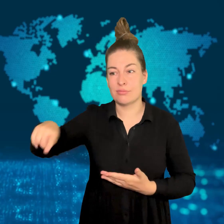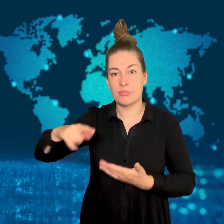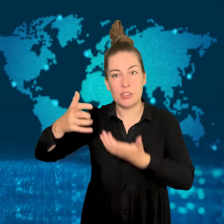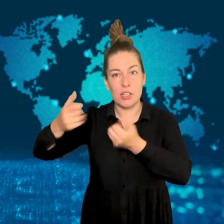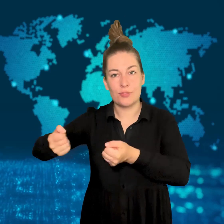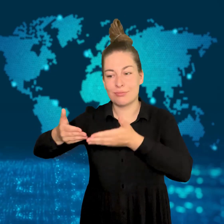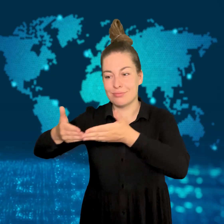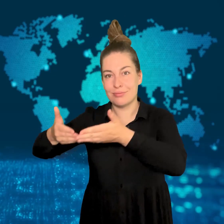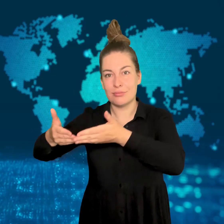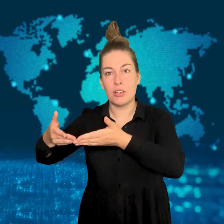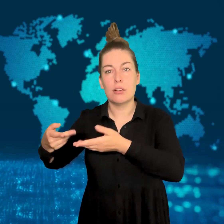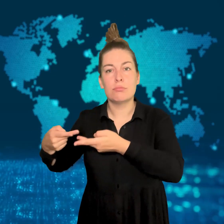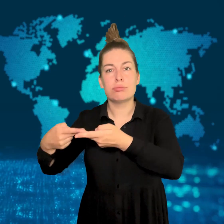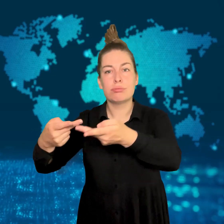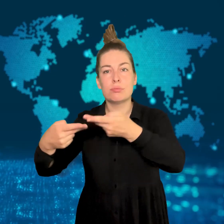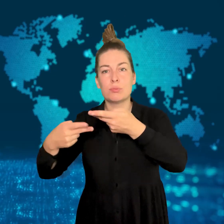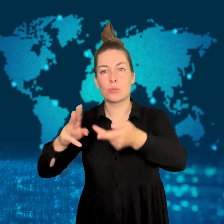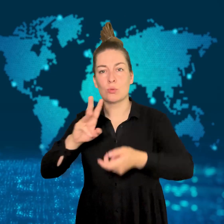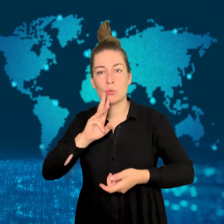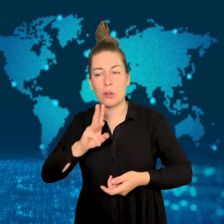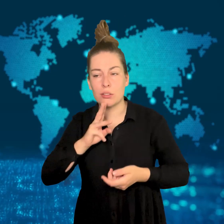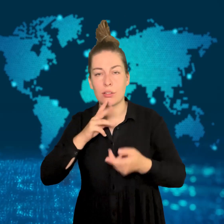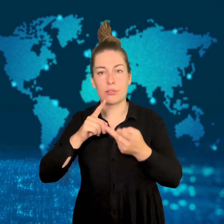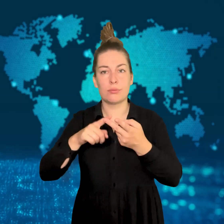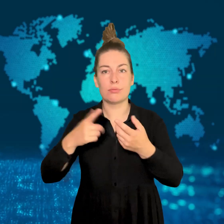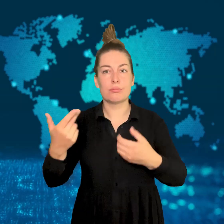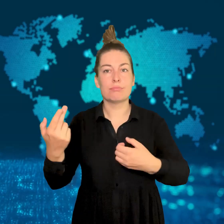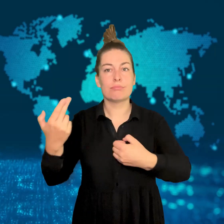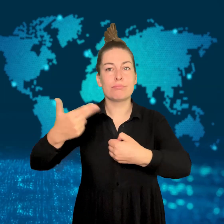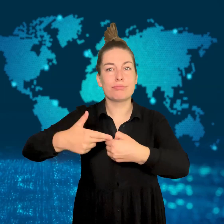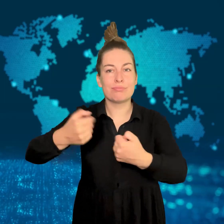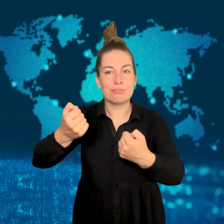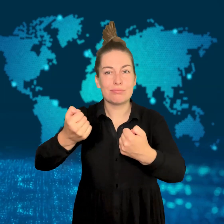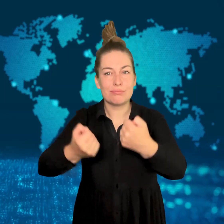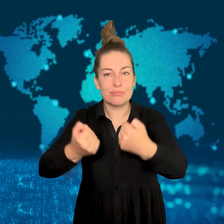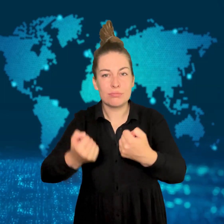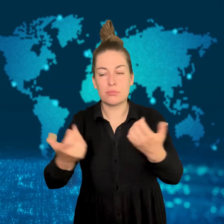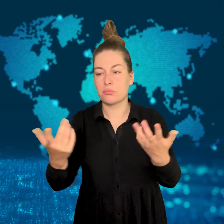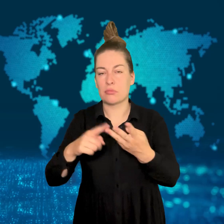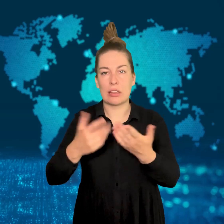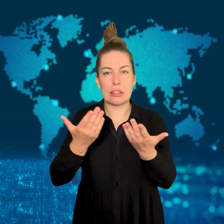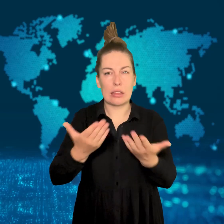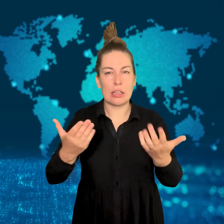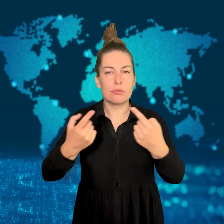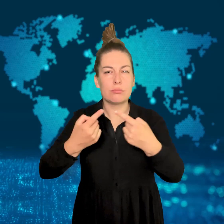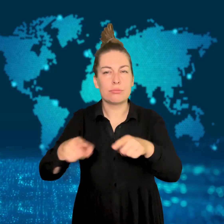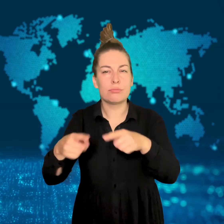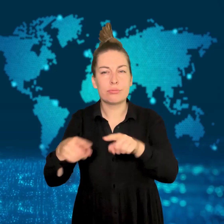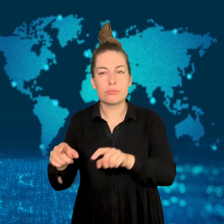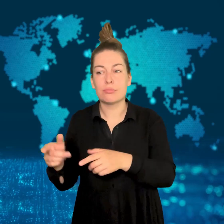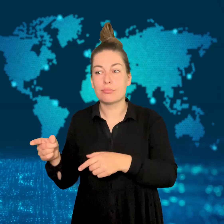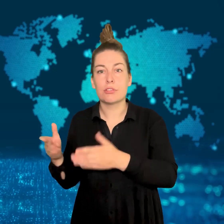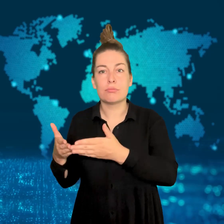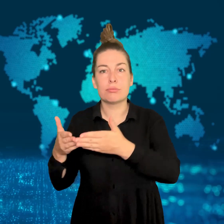in an effort to block them from their mission.